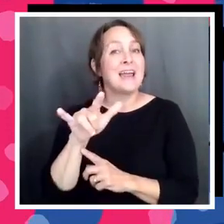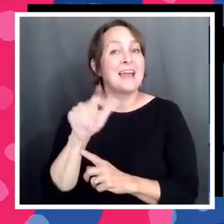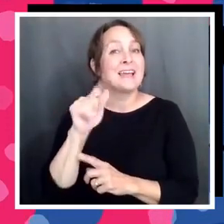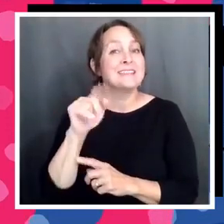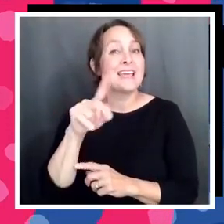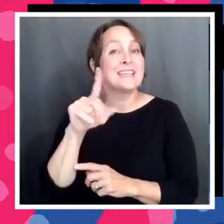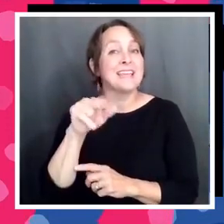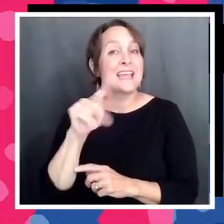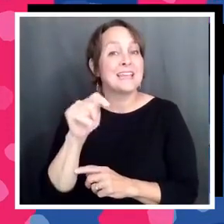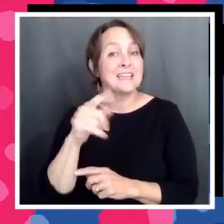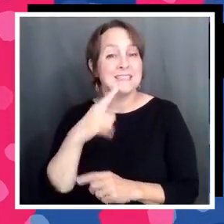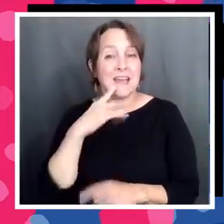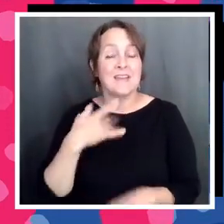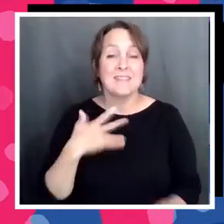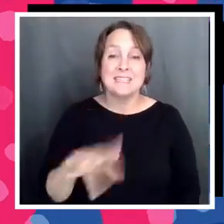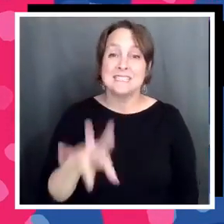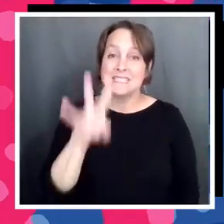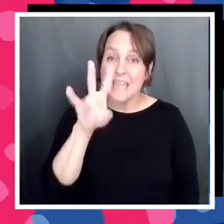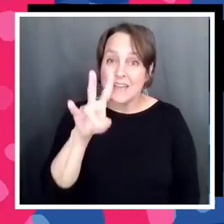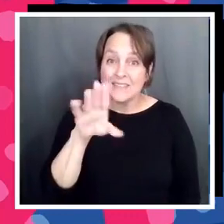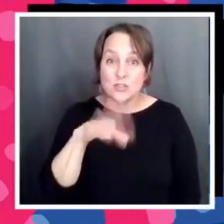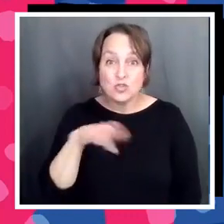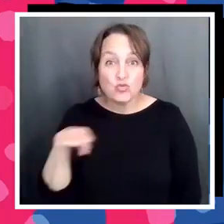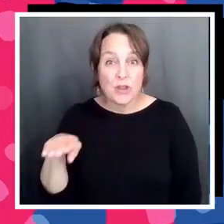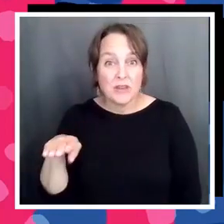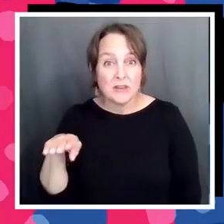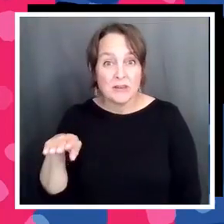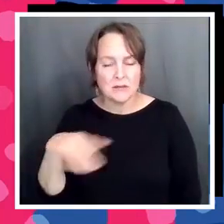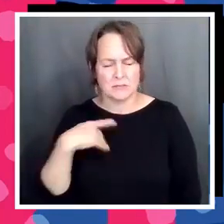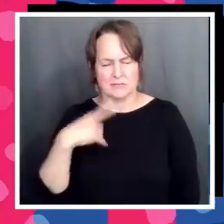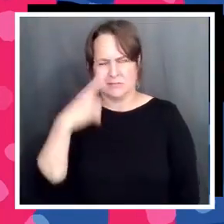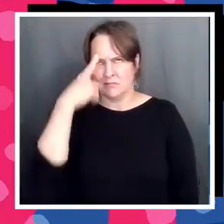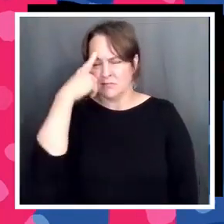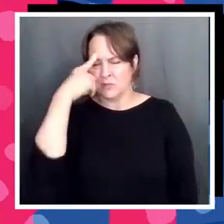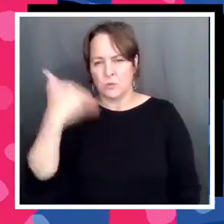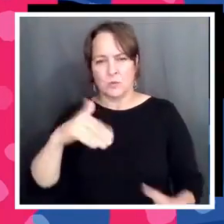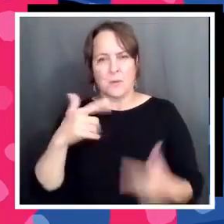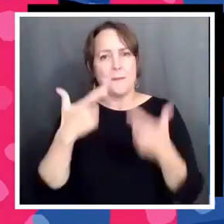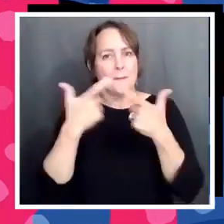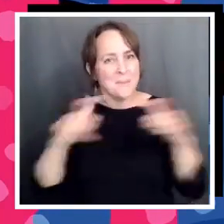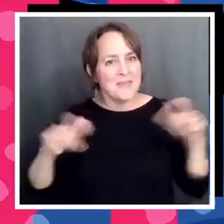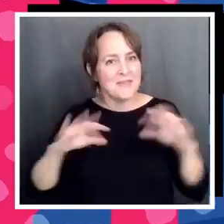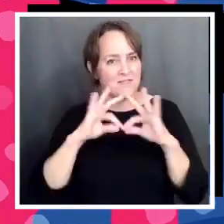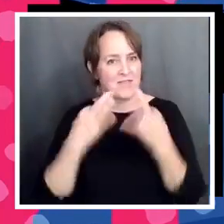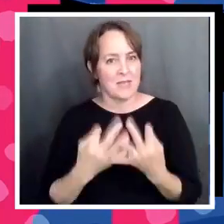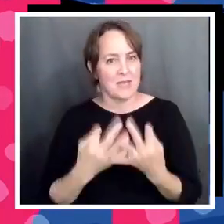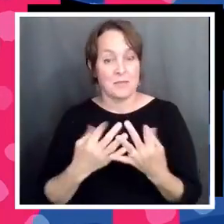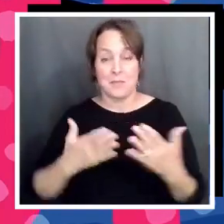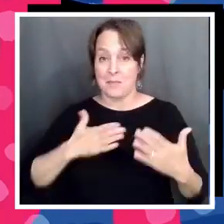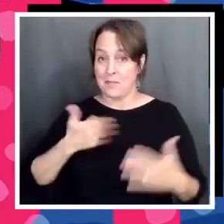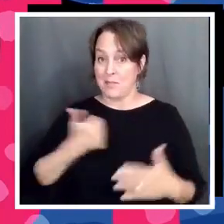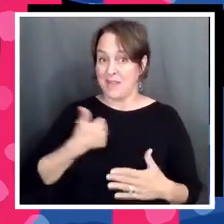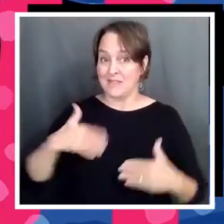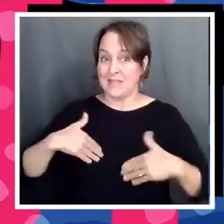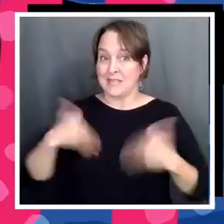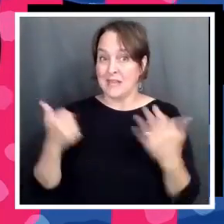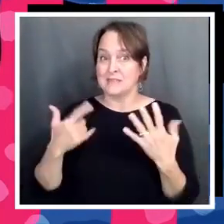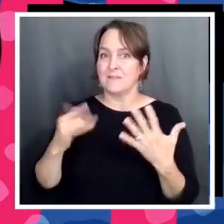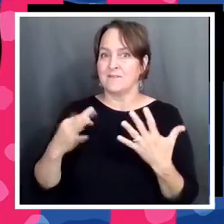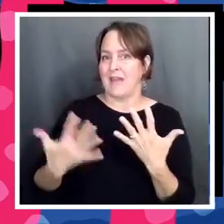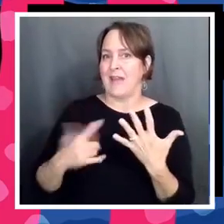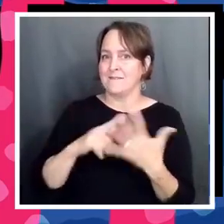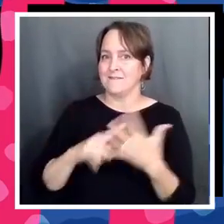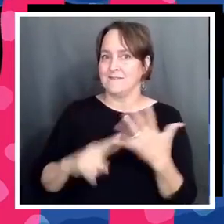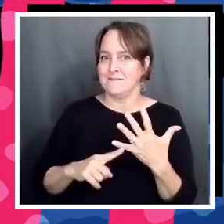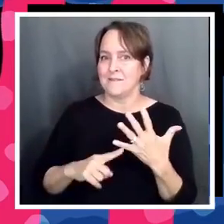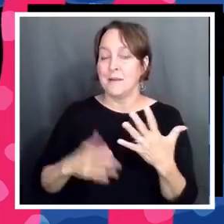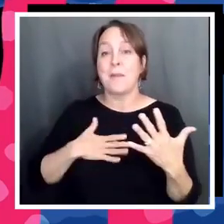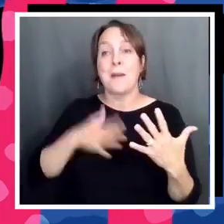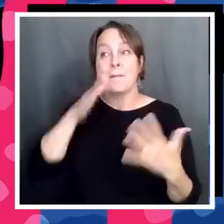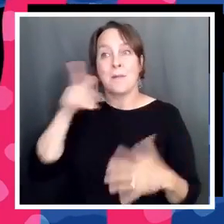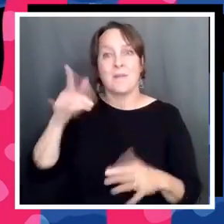TO ONE OF OUR EARLIER GUESTS